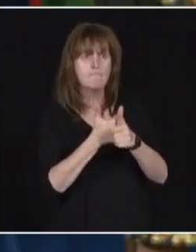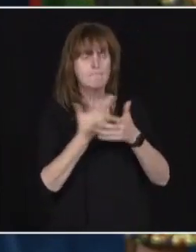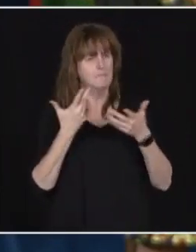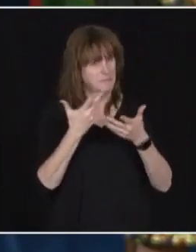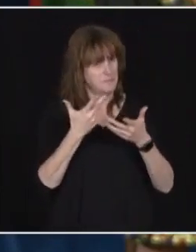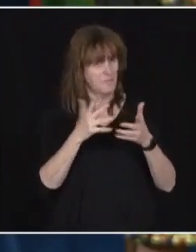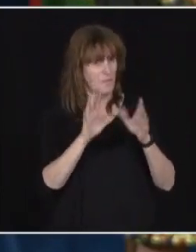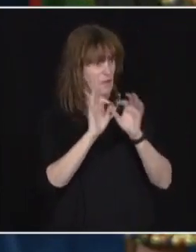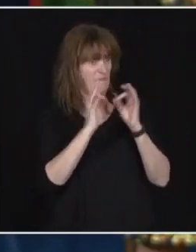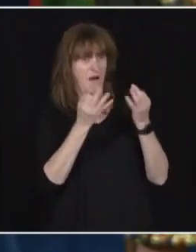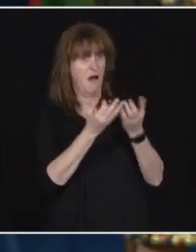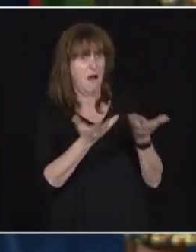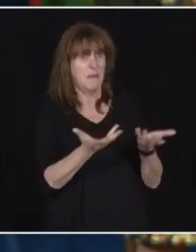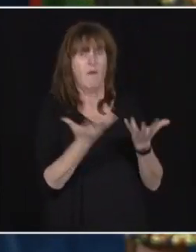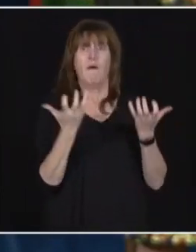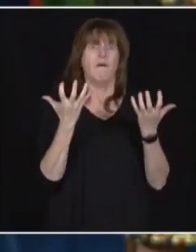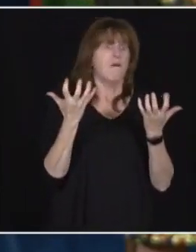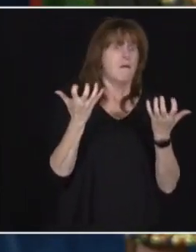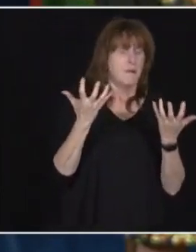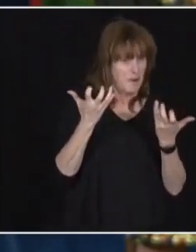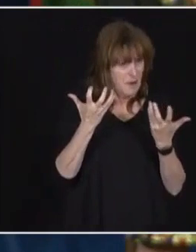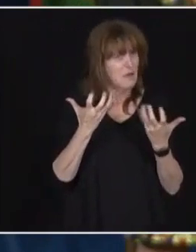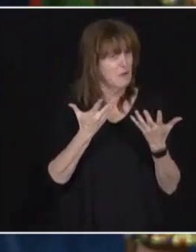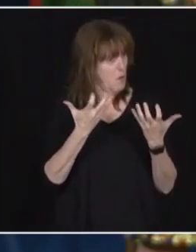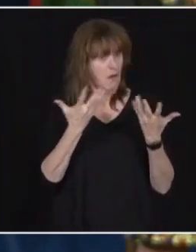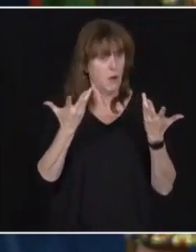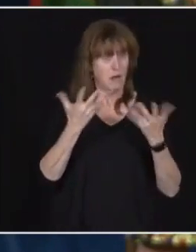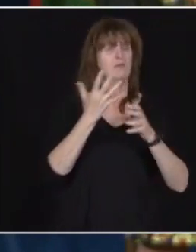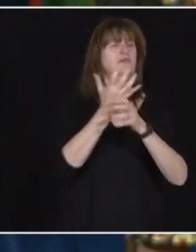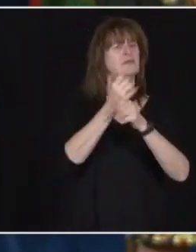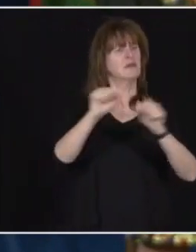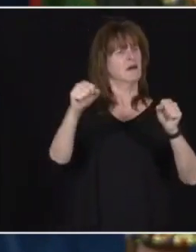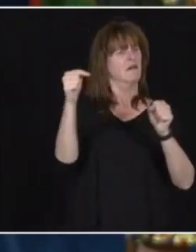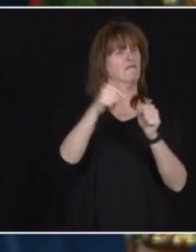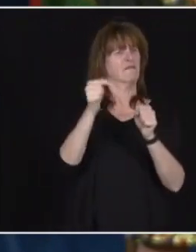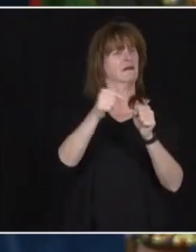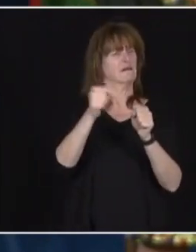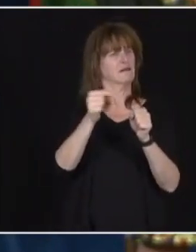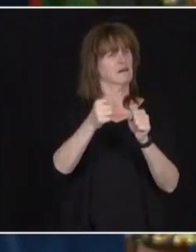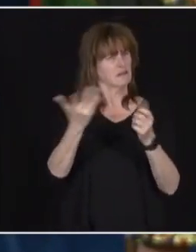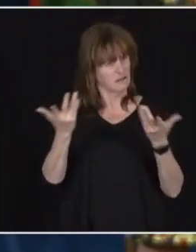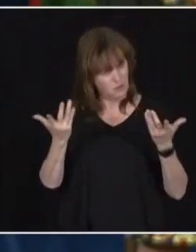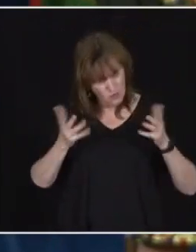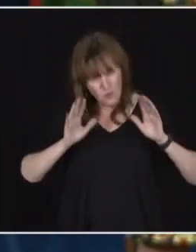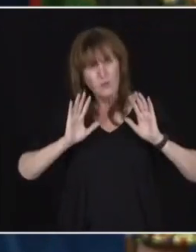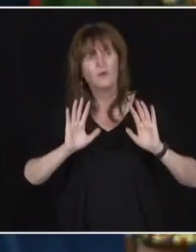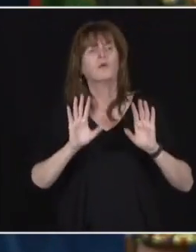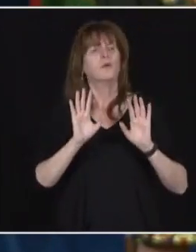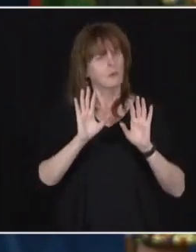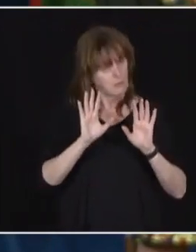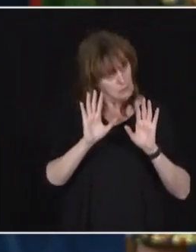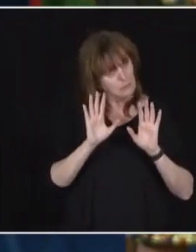that is consistent with the values of families in this province which is safety, must come first.